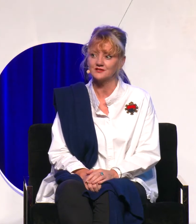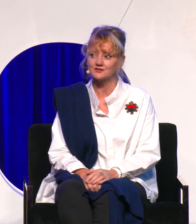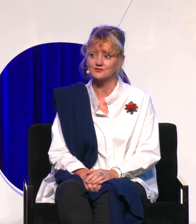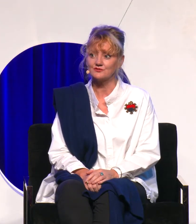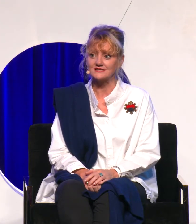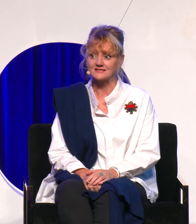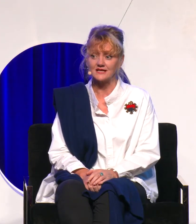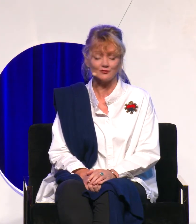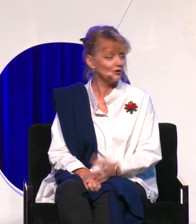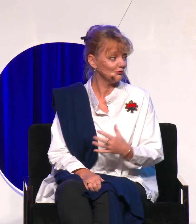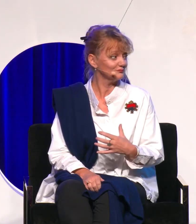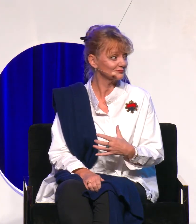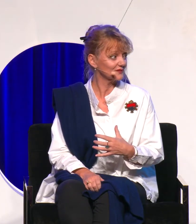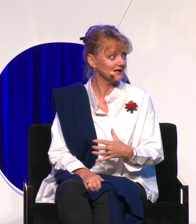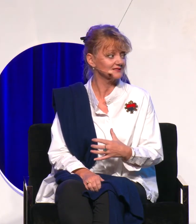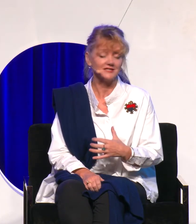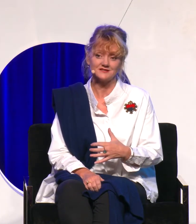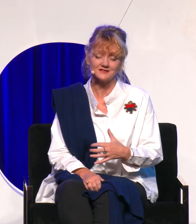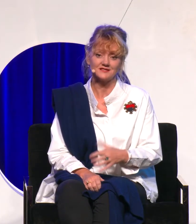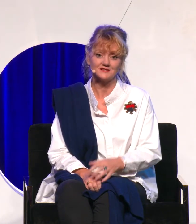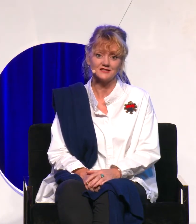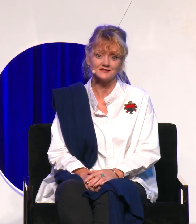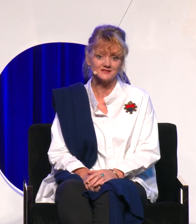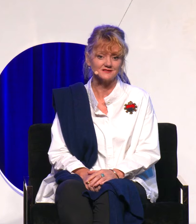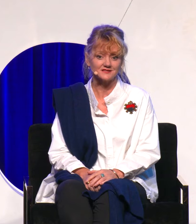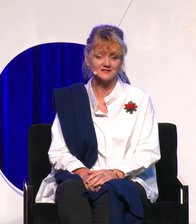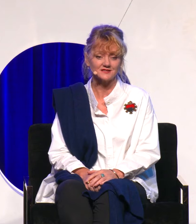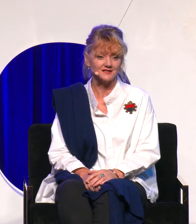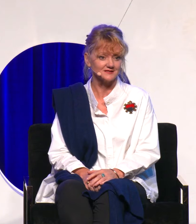to really see our role as leaders and leaders in this,